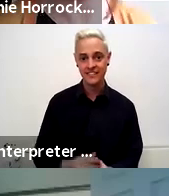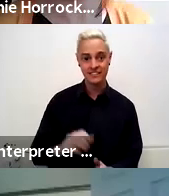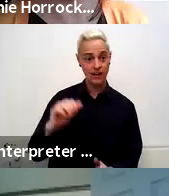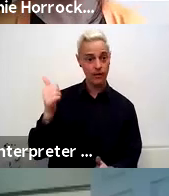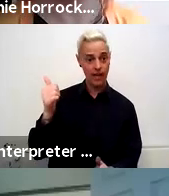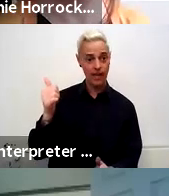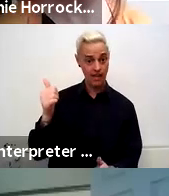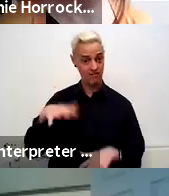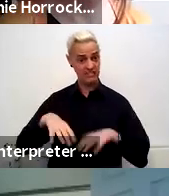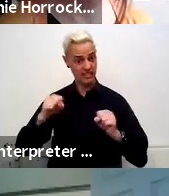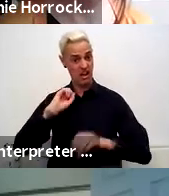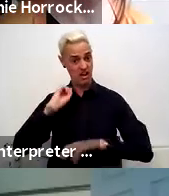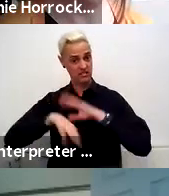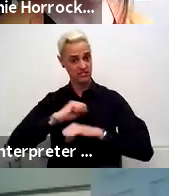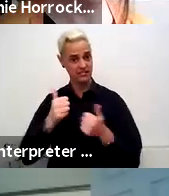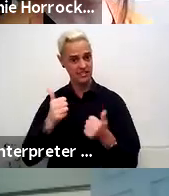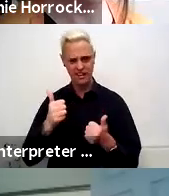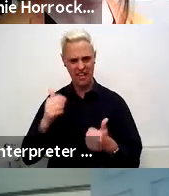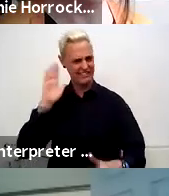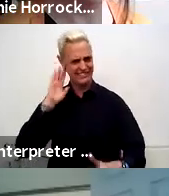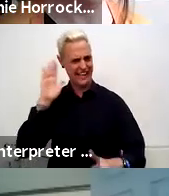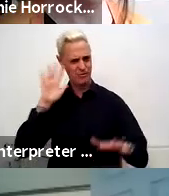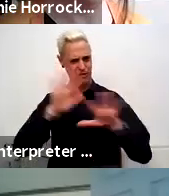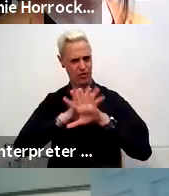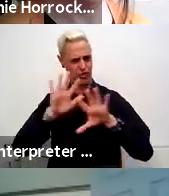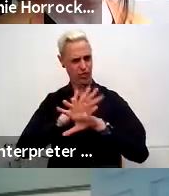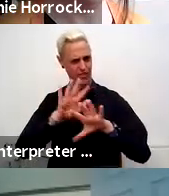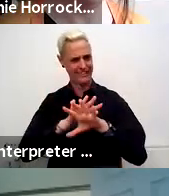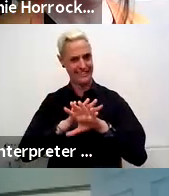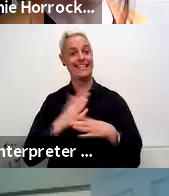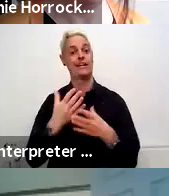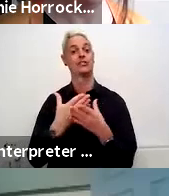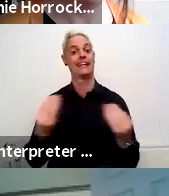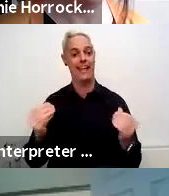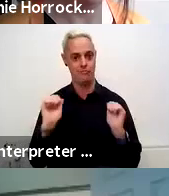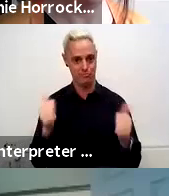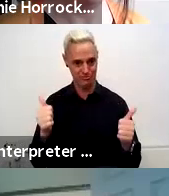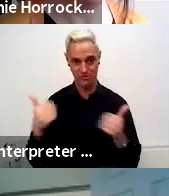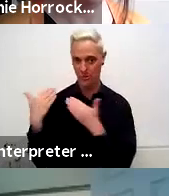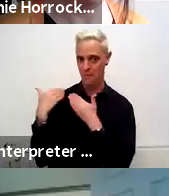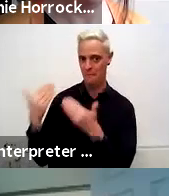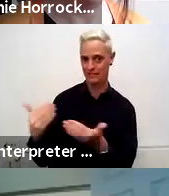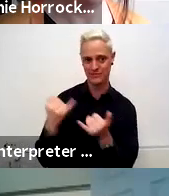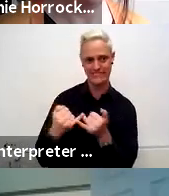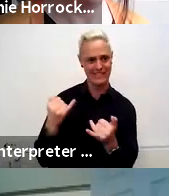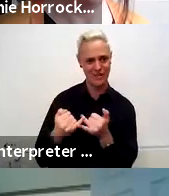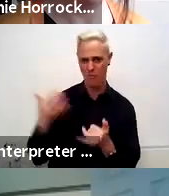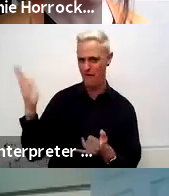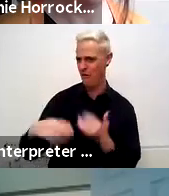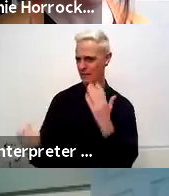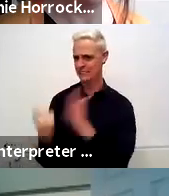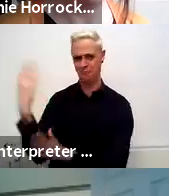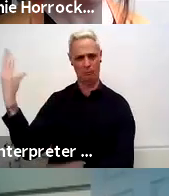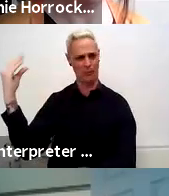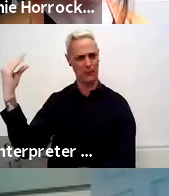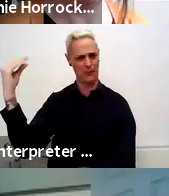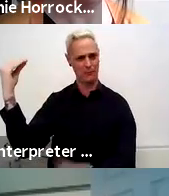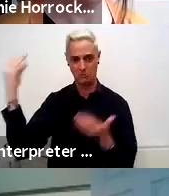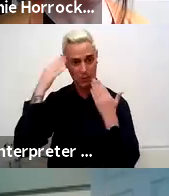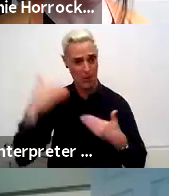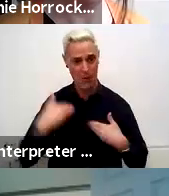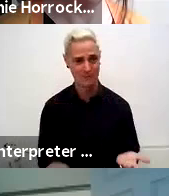okay Heather. I know I think the sound is now is now gone side but they don't know where that came from.